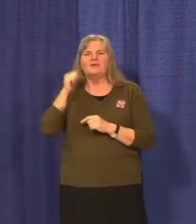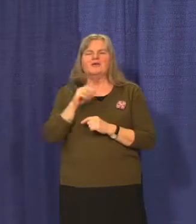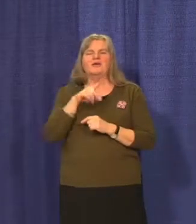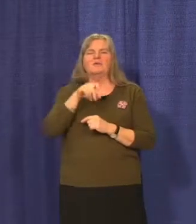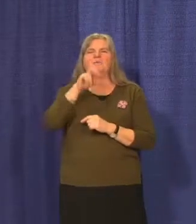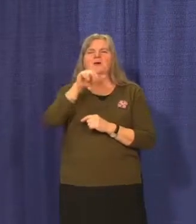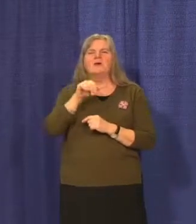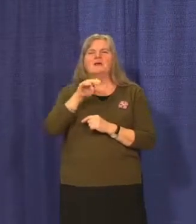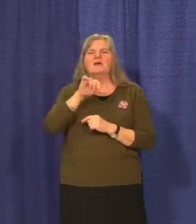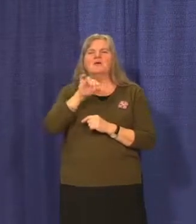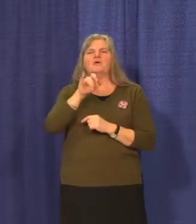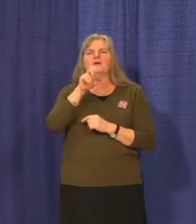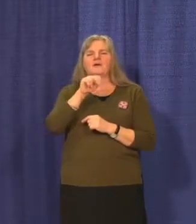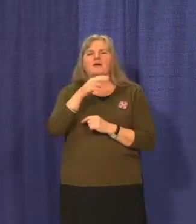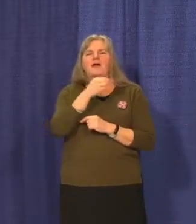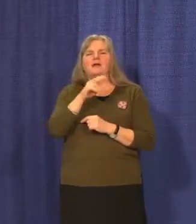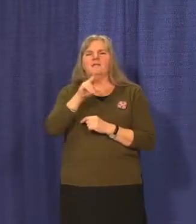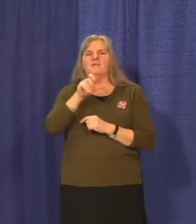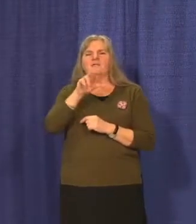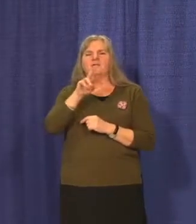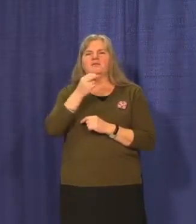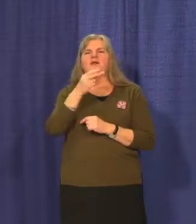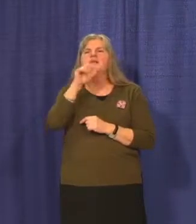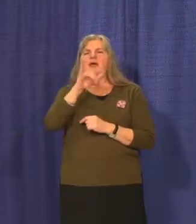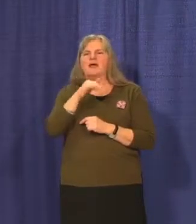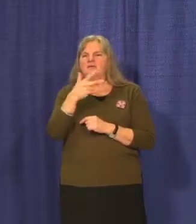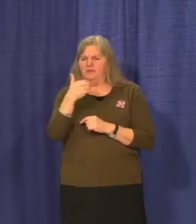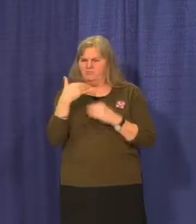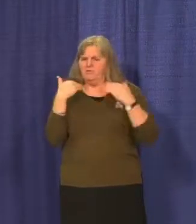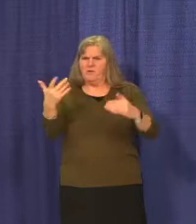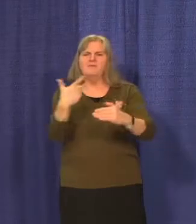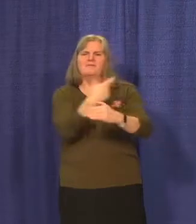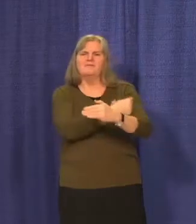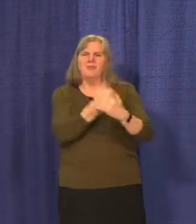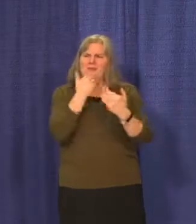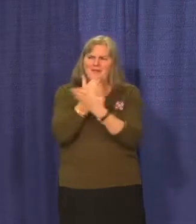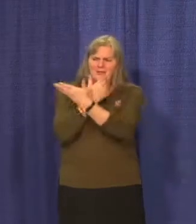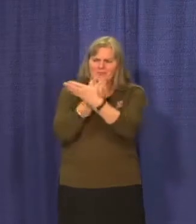And elders Peggy and Victor for getting immunized.